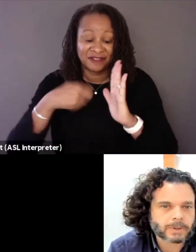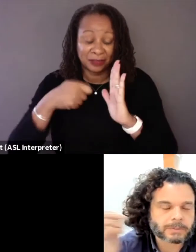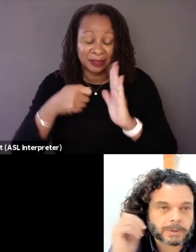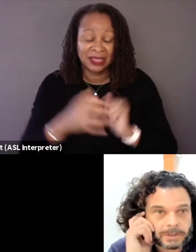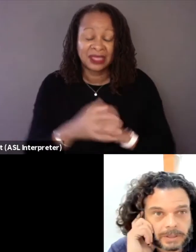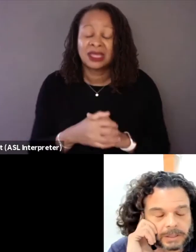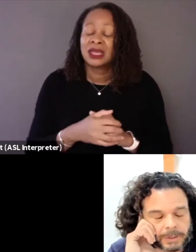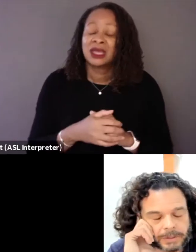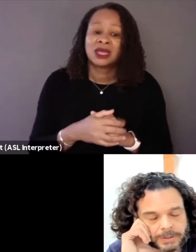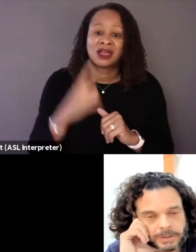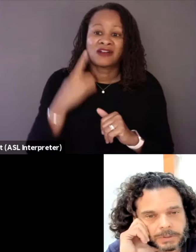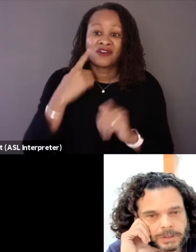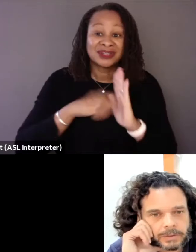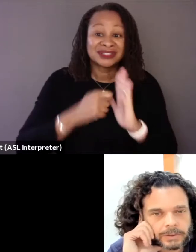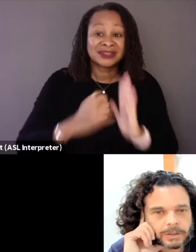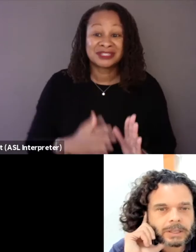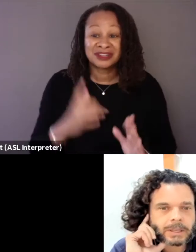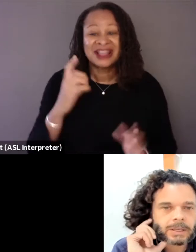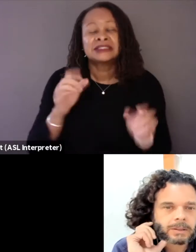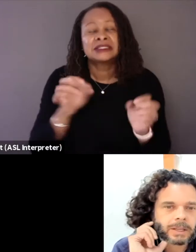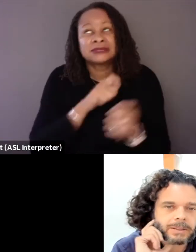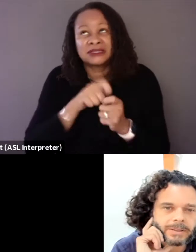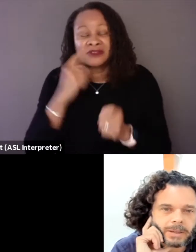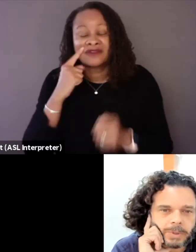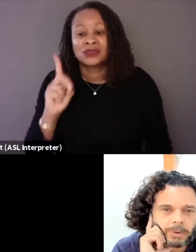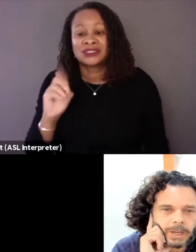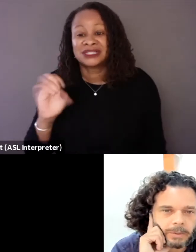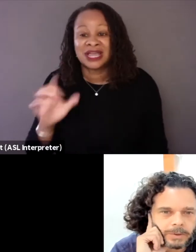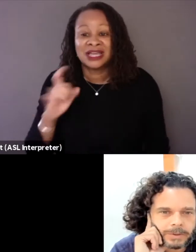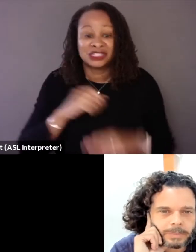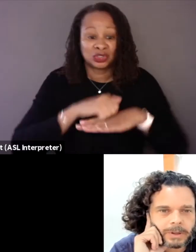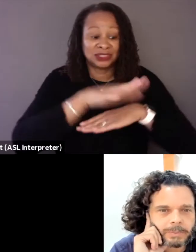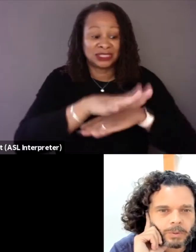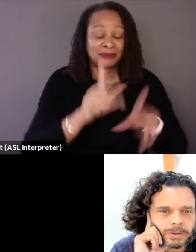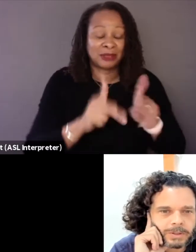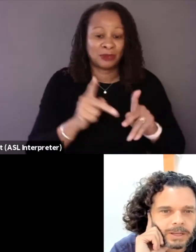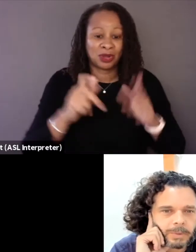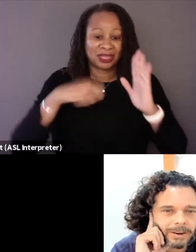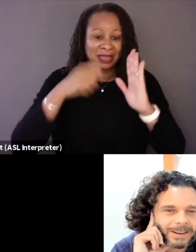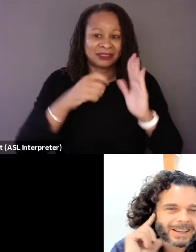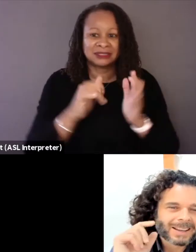especially documentary cinematographer, like, to send people cameras is probably my worst nightmare.